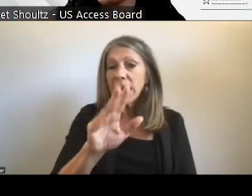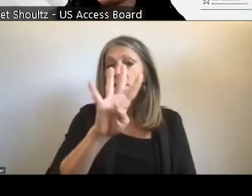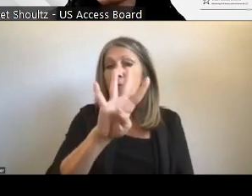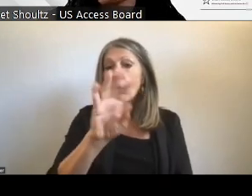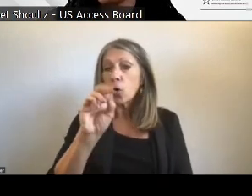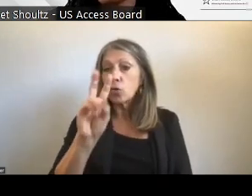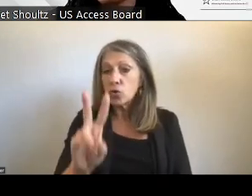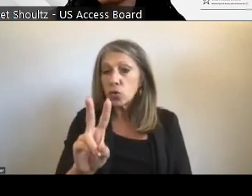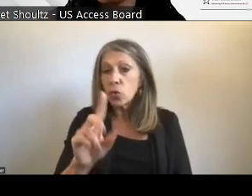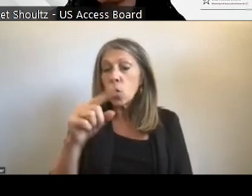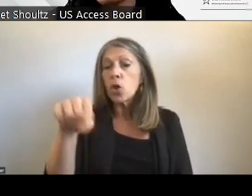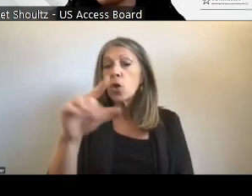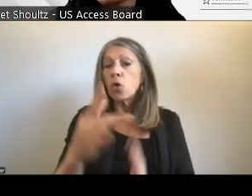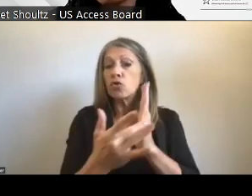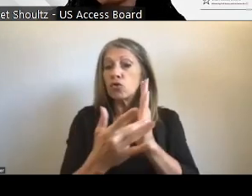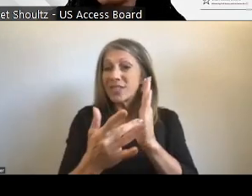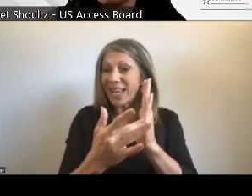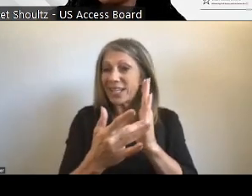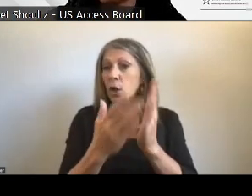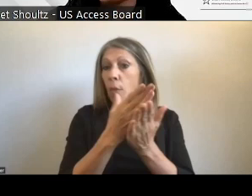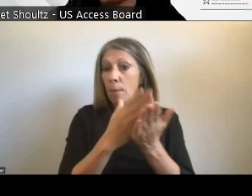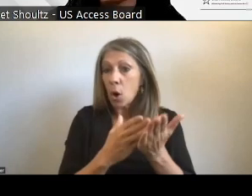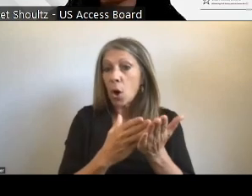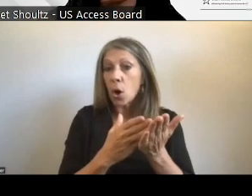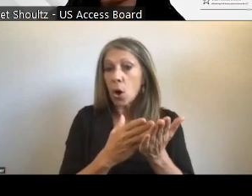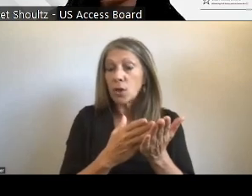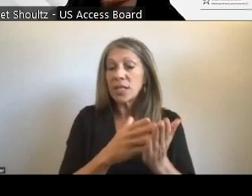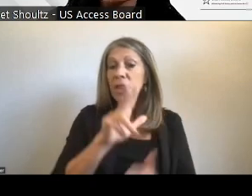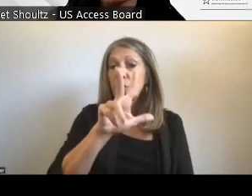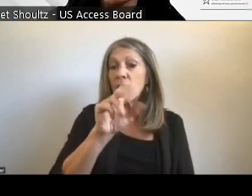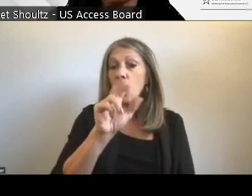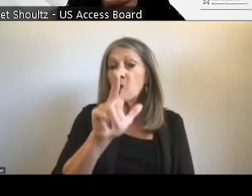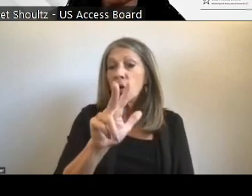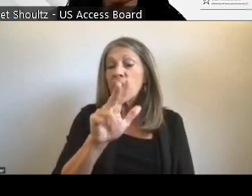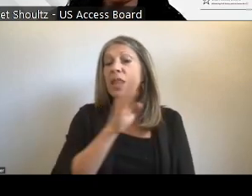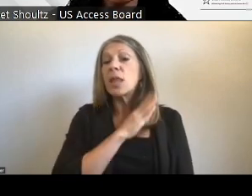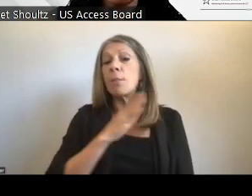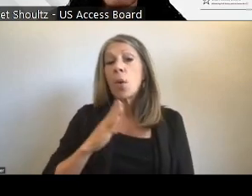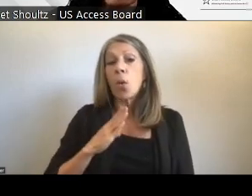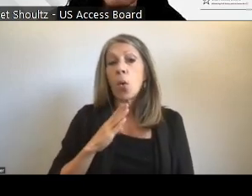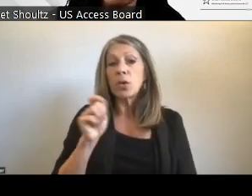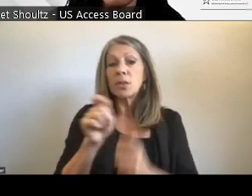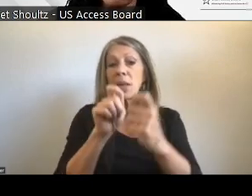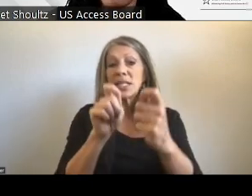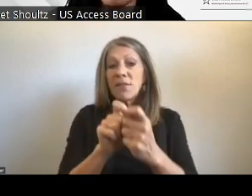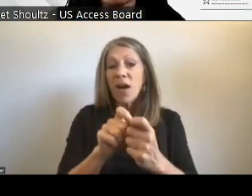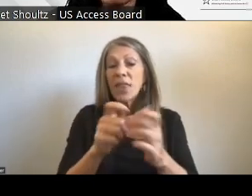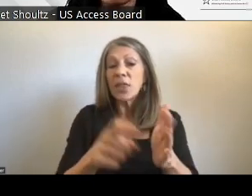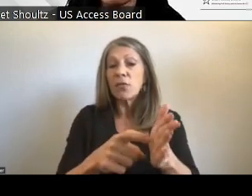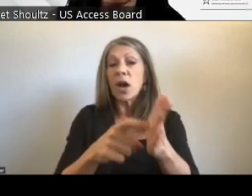those are technical sections, so in 303 the board has specified specified the required accessibility